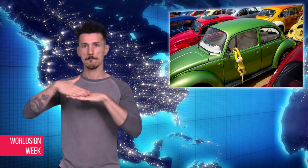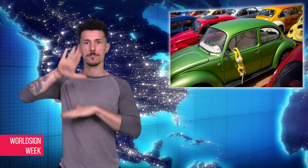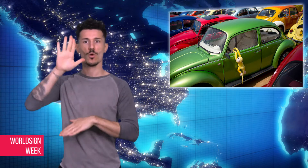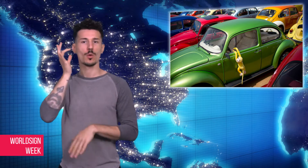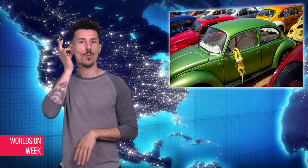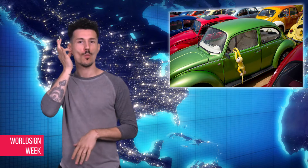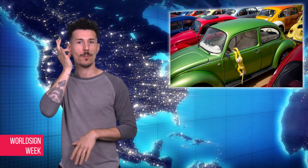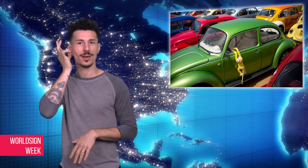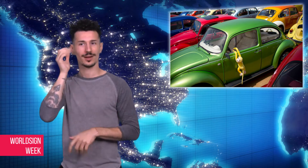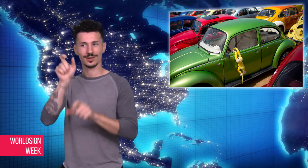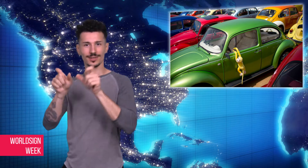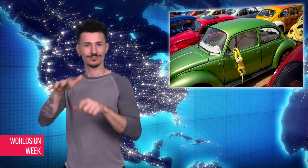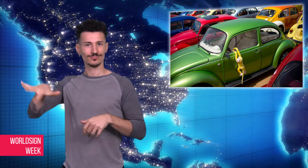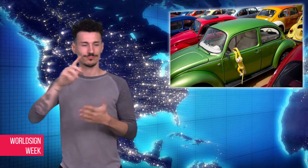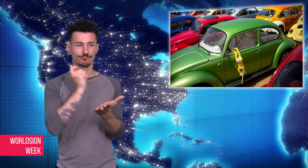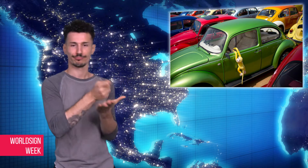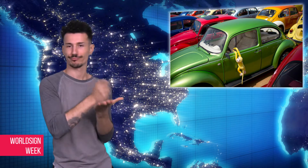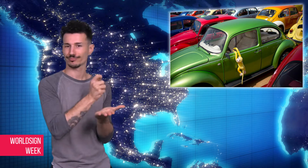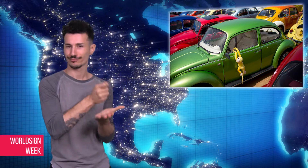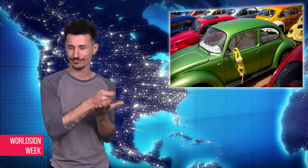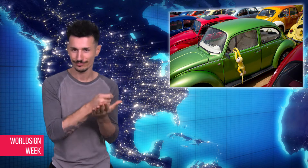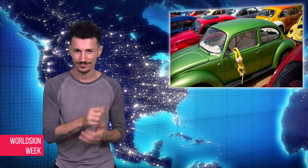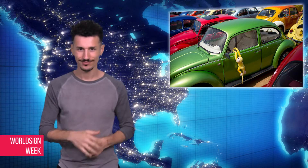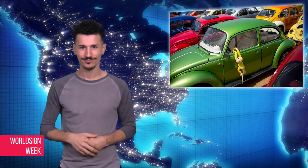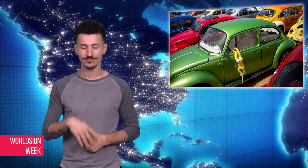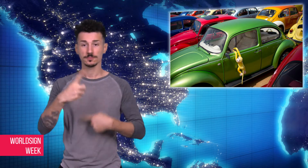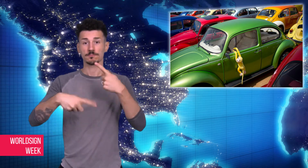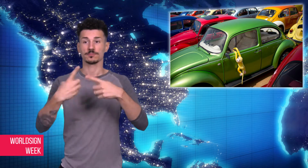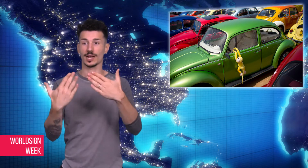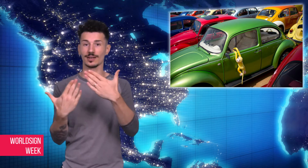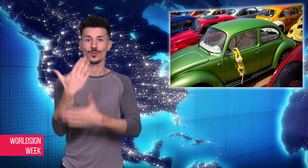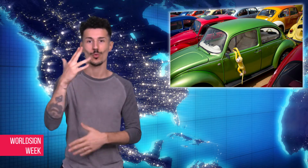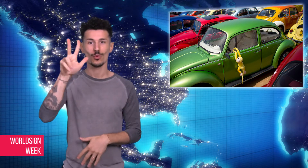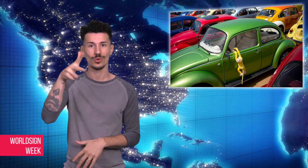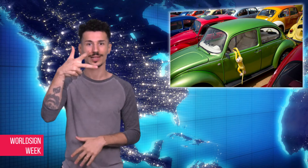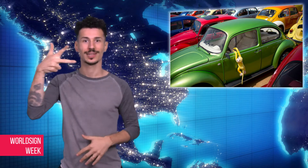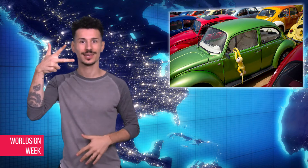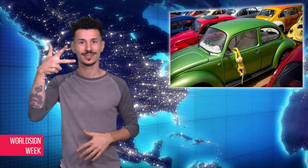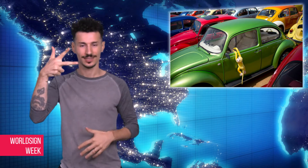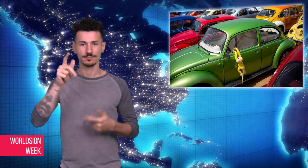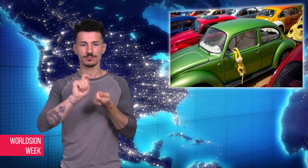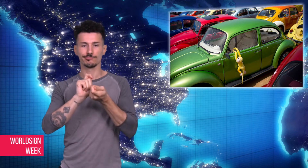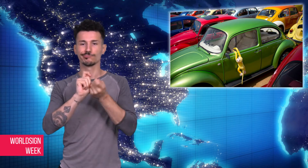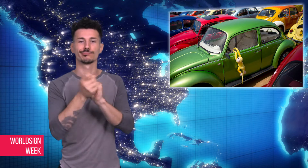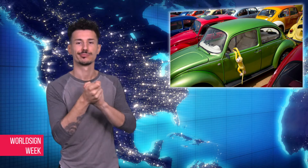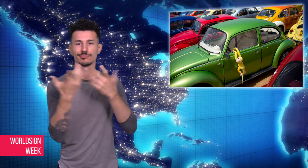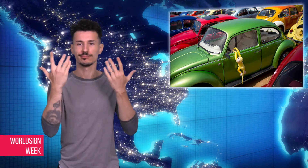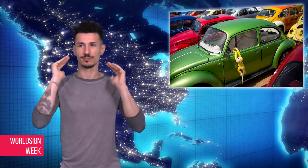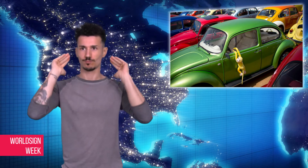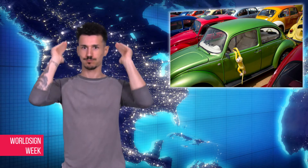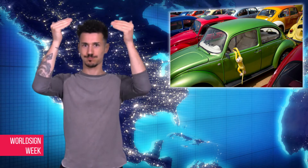started in 1998, attracting female buyers. The third generation Beetle,